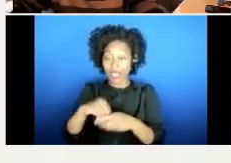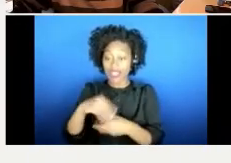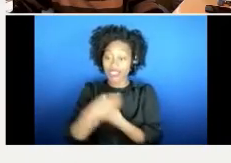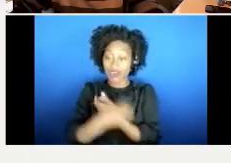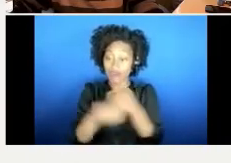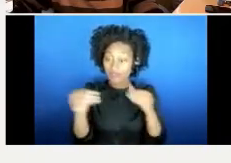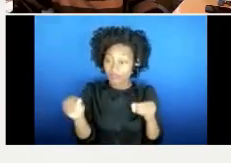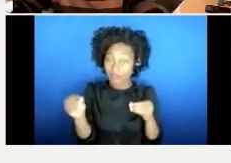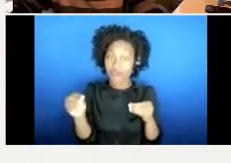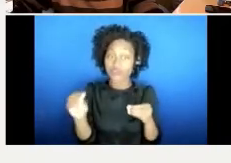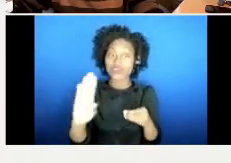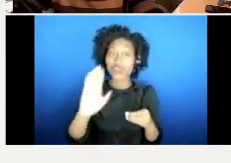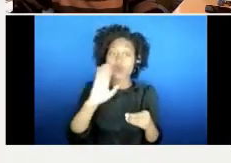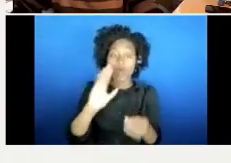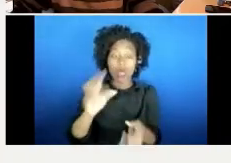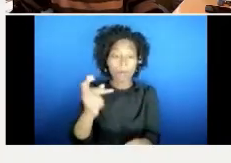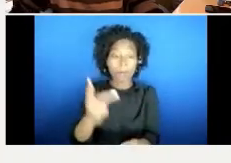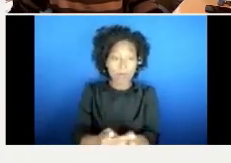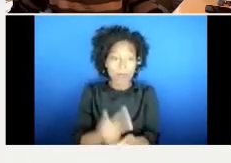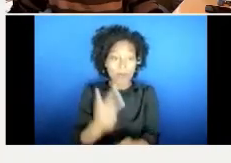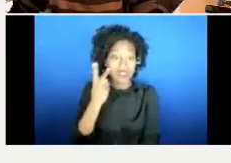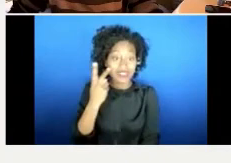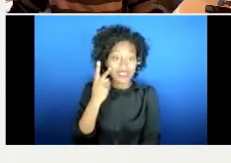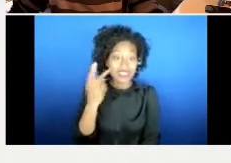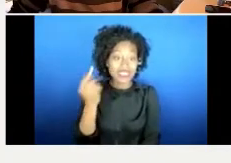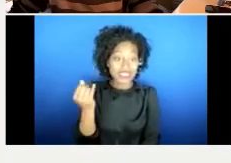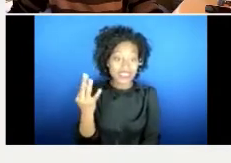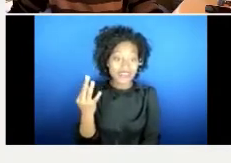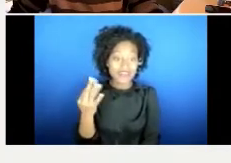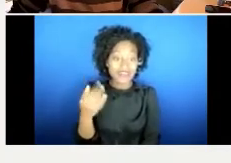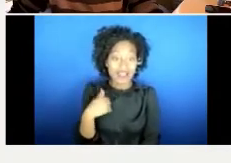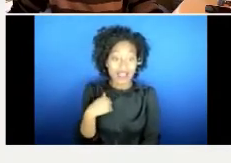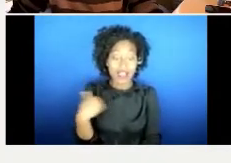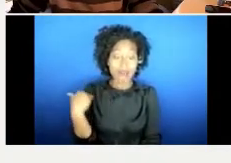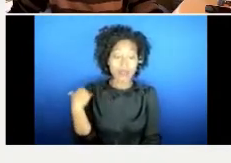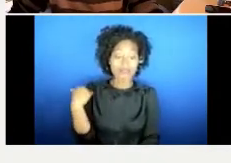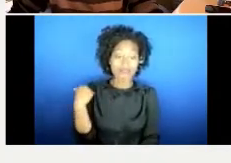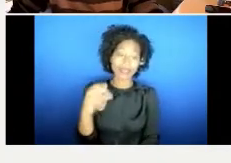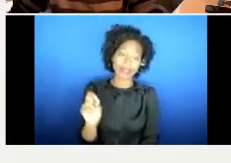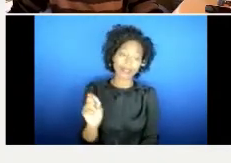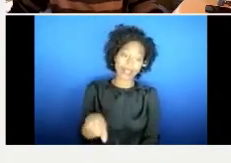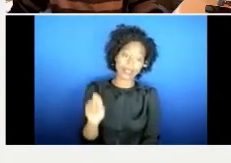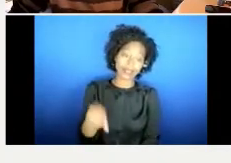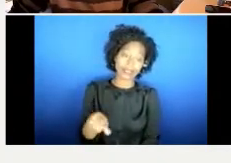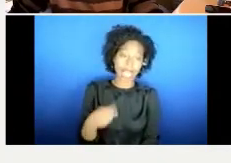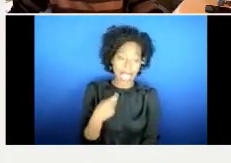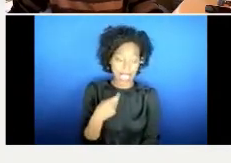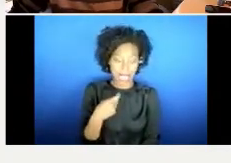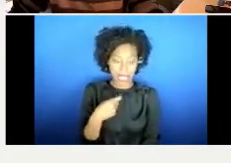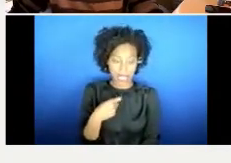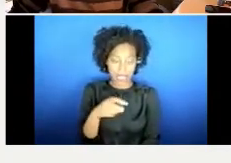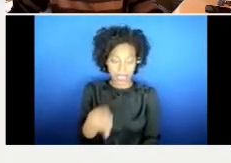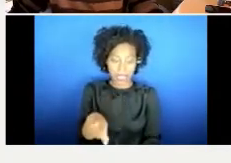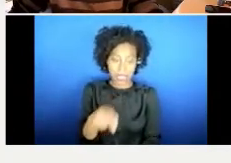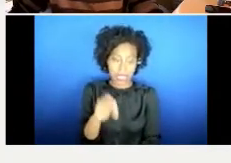14:40:03 Let me see if I'm notified there. Yes, there is a notification. And if I approve...